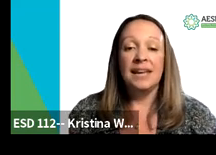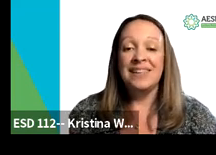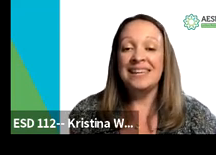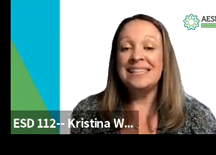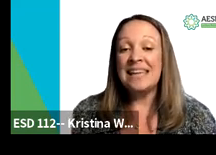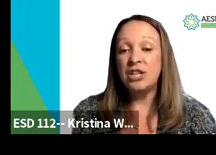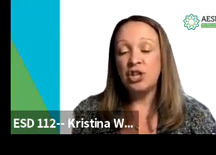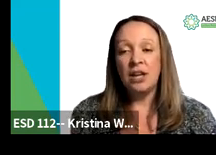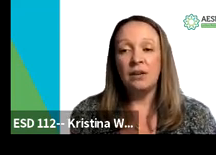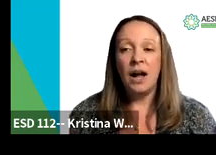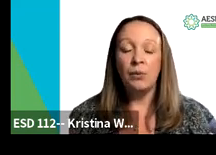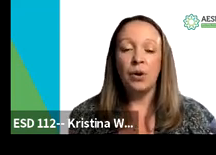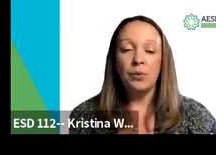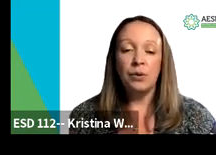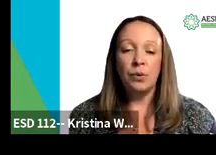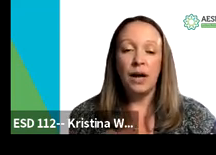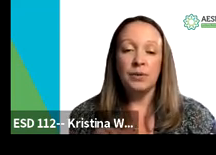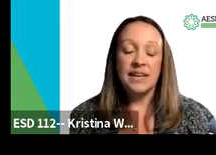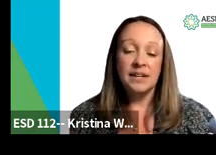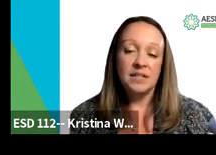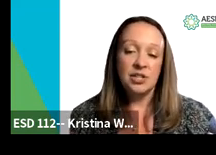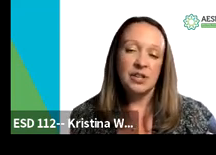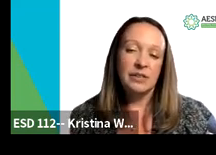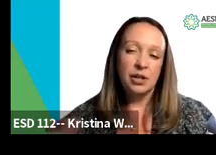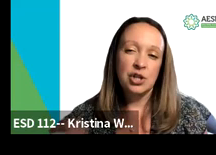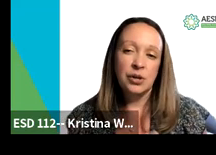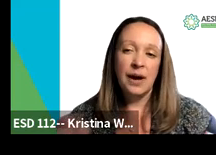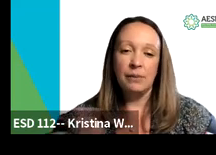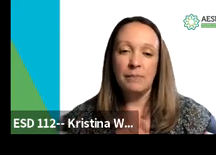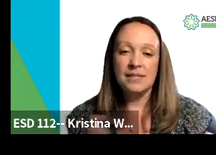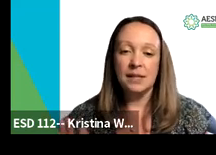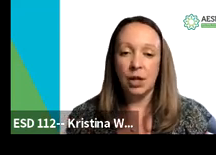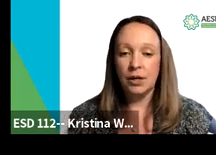ESD 112-- Kristina Wambold: In the intention, I will go, I'll seven intention, then I'll show you how it makes it look